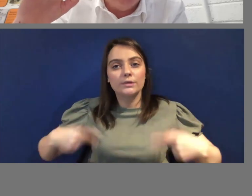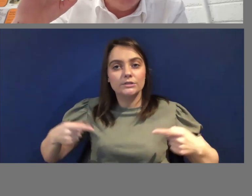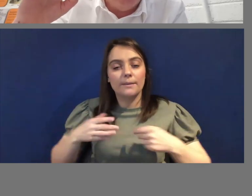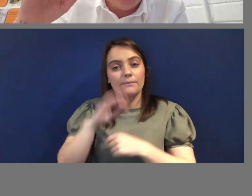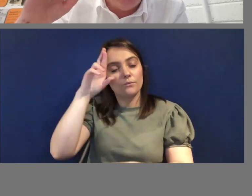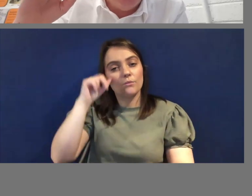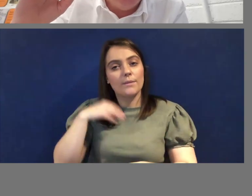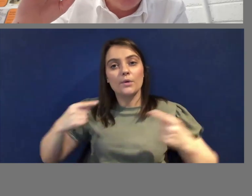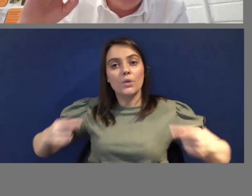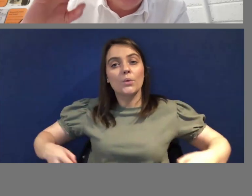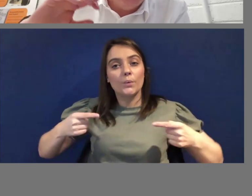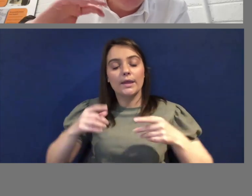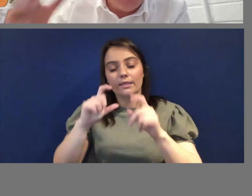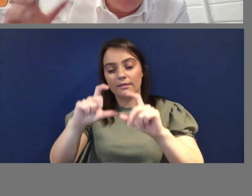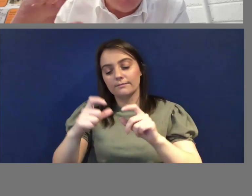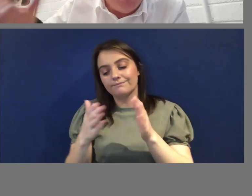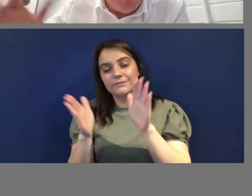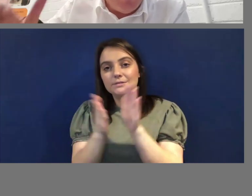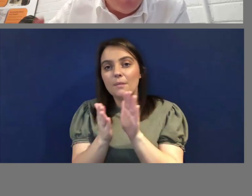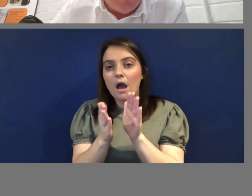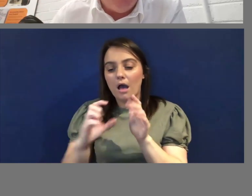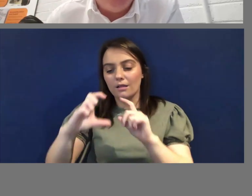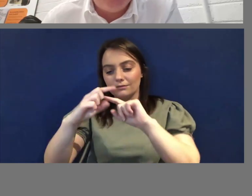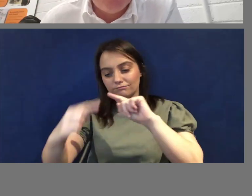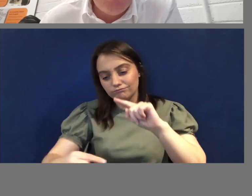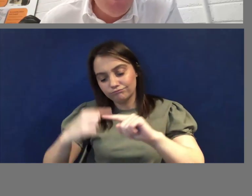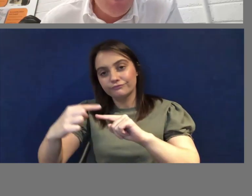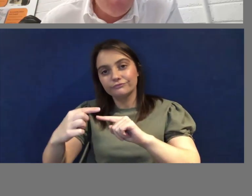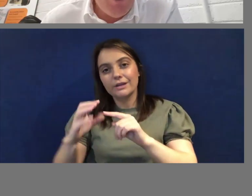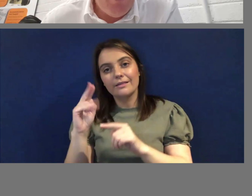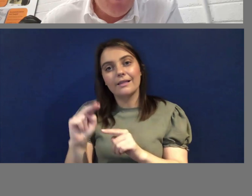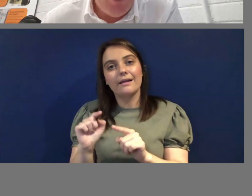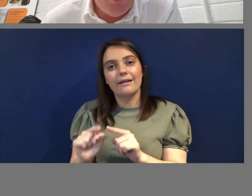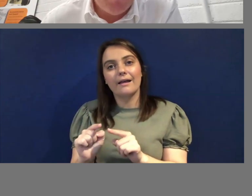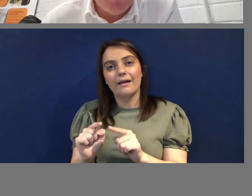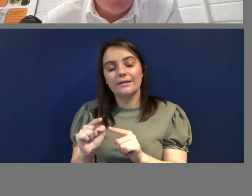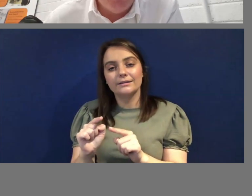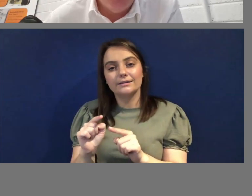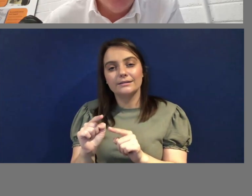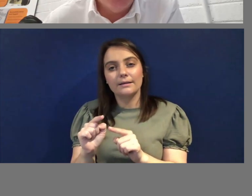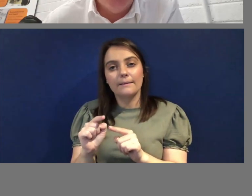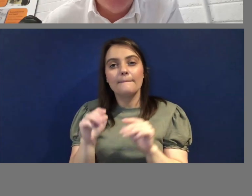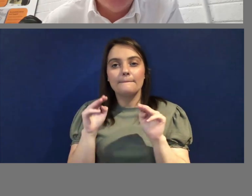the front of the wheelchair may be small so they can become a possible trip issue and stuff like